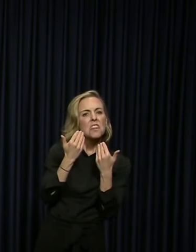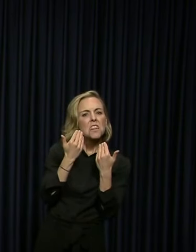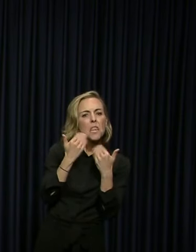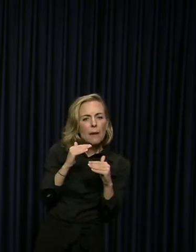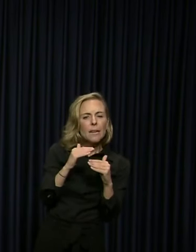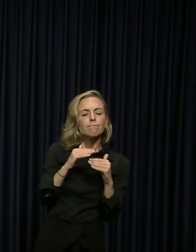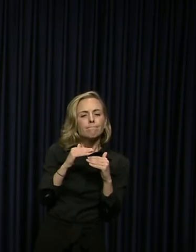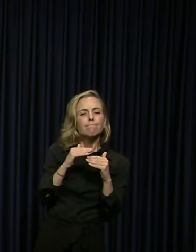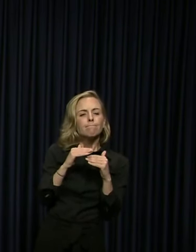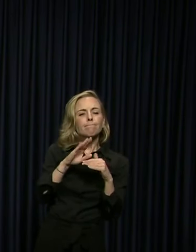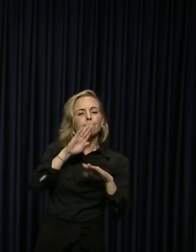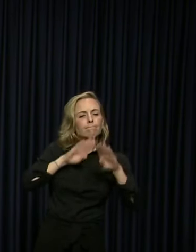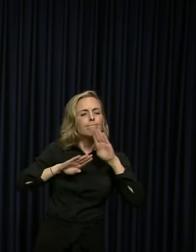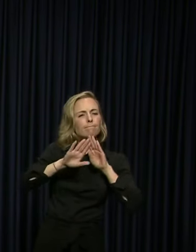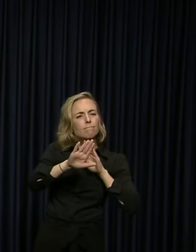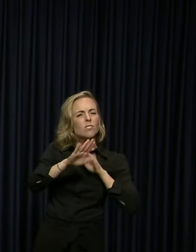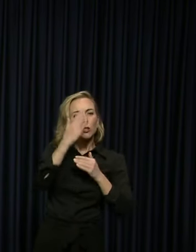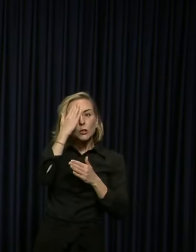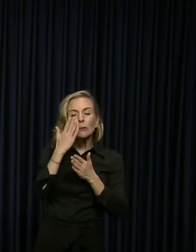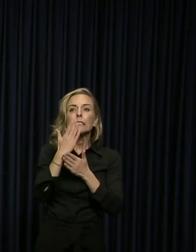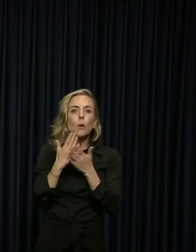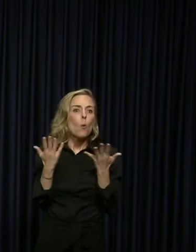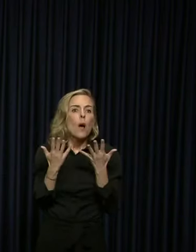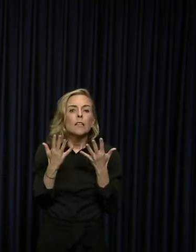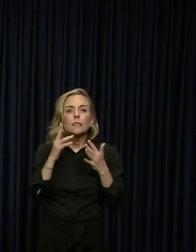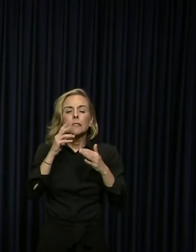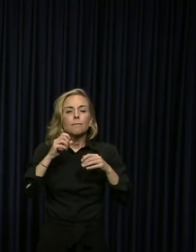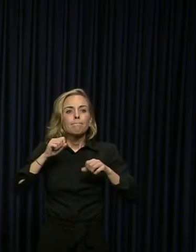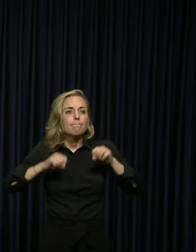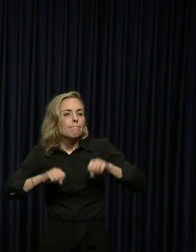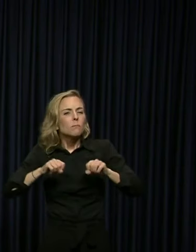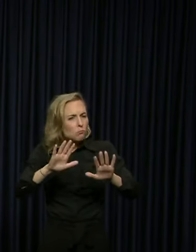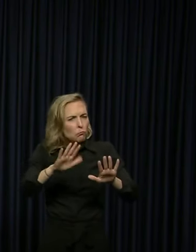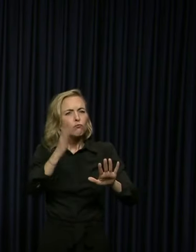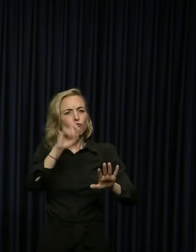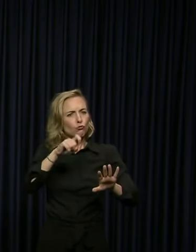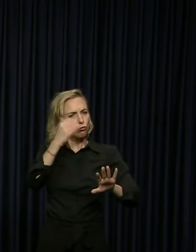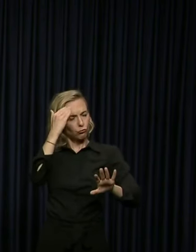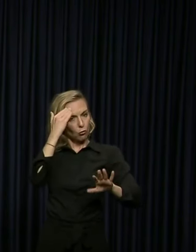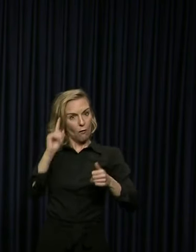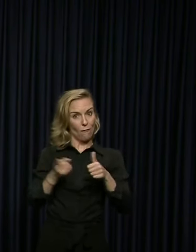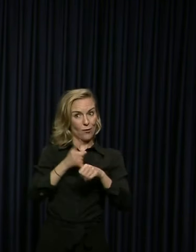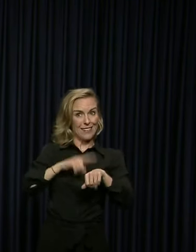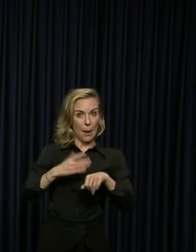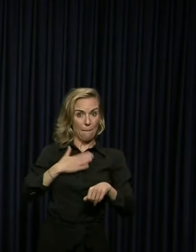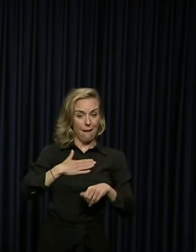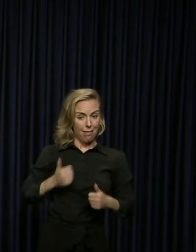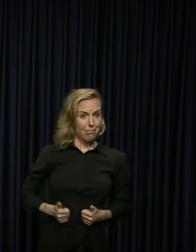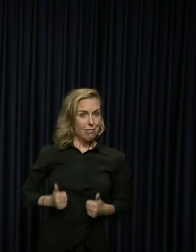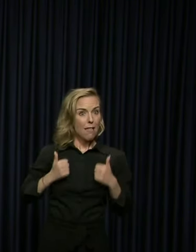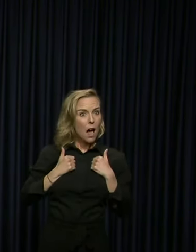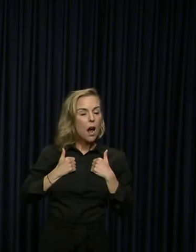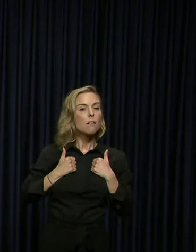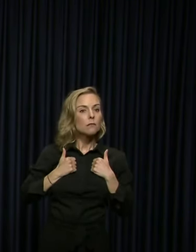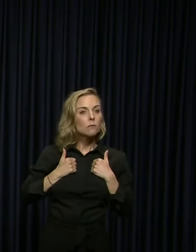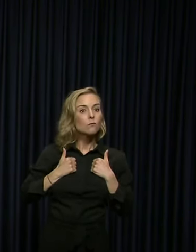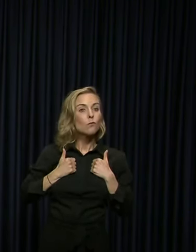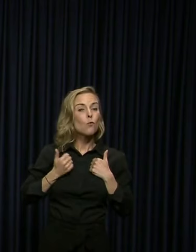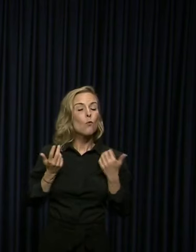IT'S A TOUGH REALITY BUT IT'S A REALITY WE FACE UNTIL WE GET